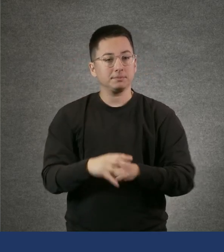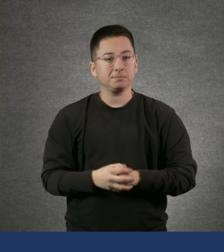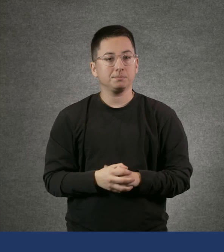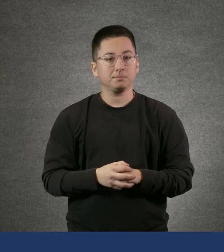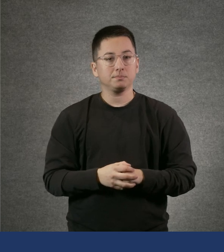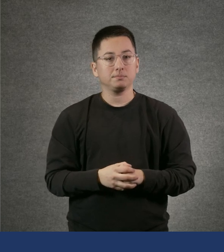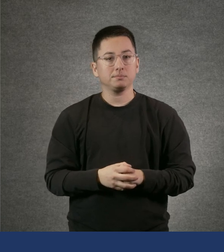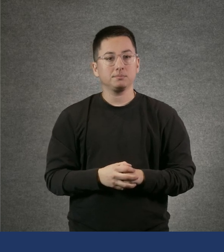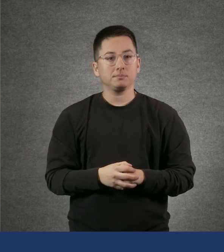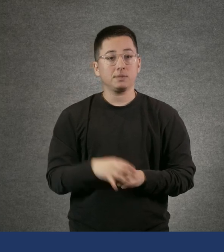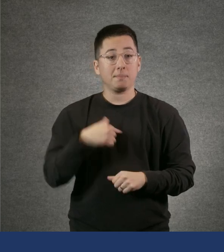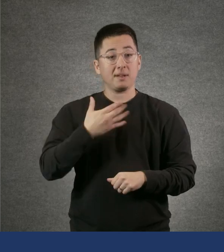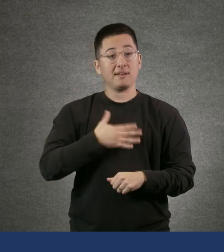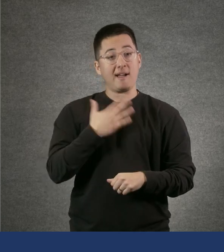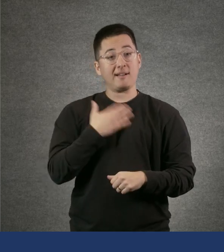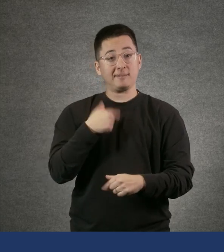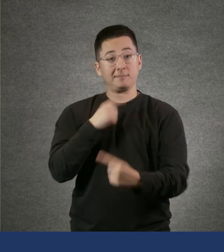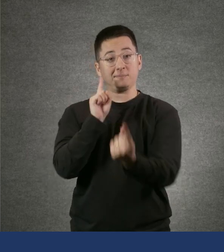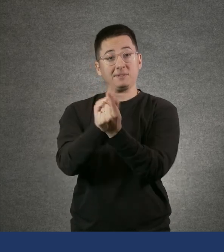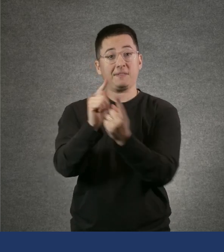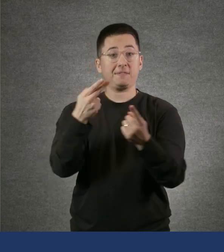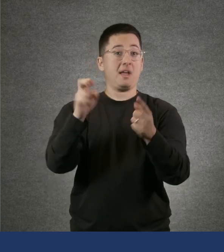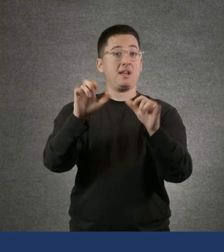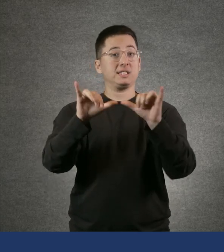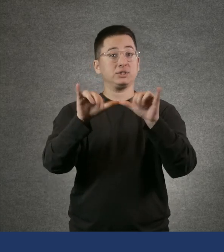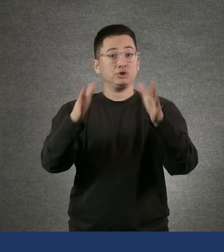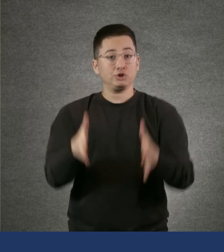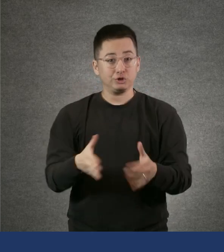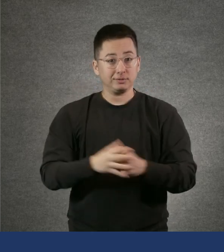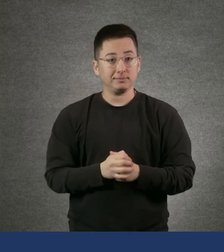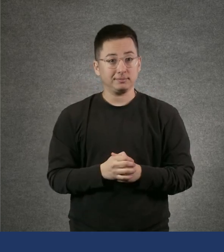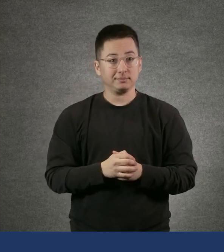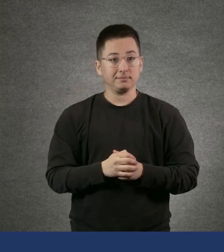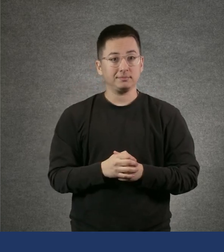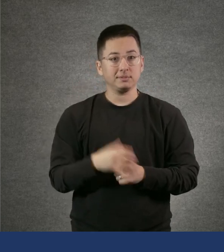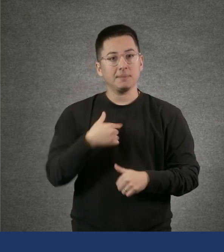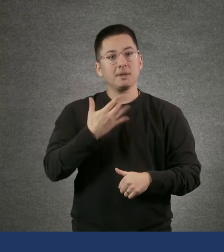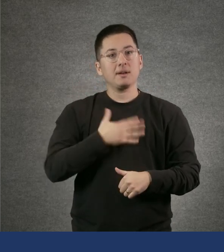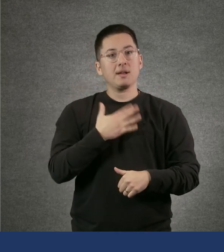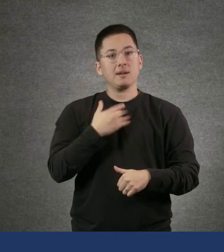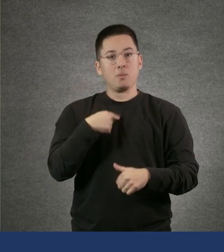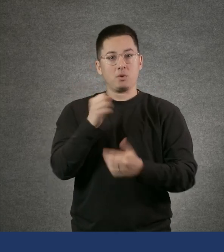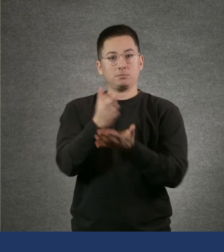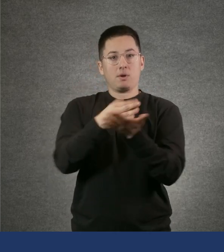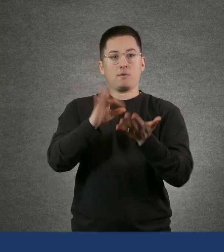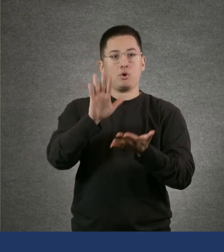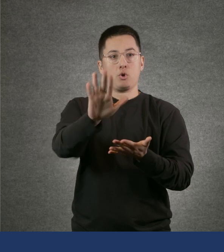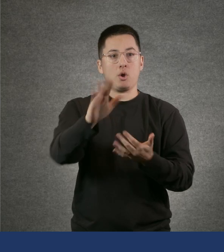negotiations should look like. That's commitment. So I'm glad I got to meet the engineer,